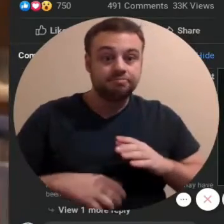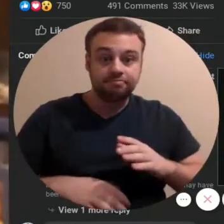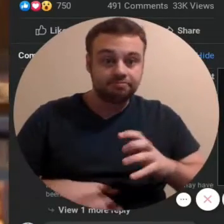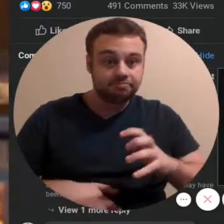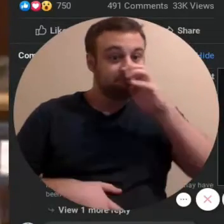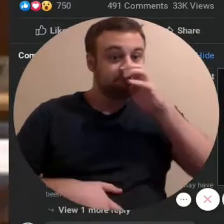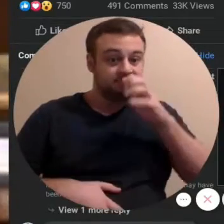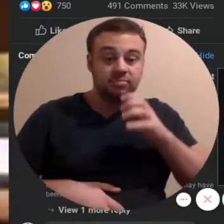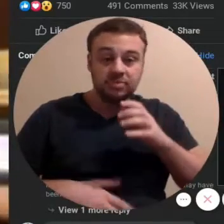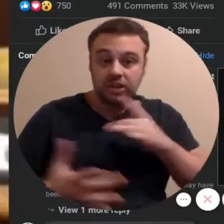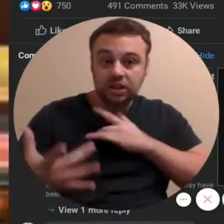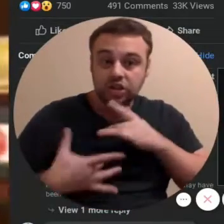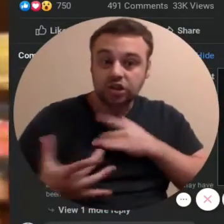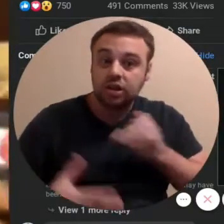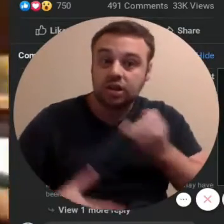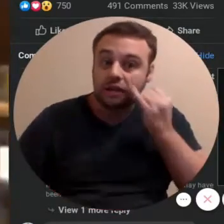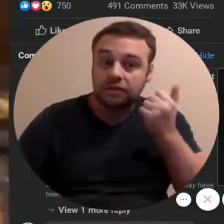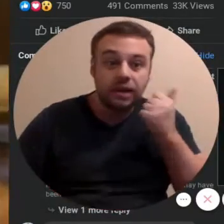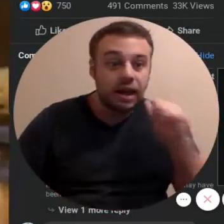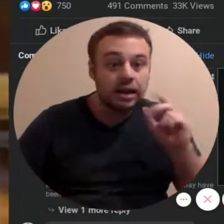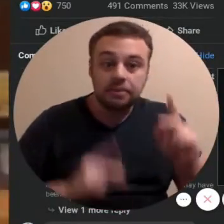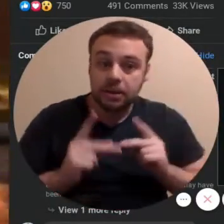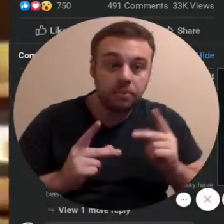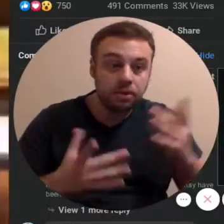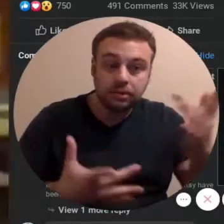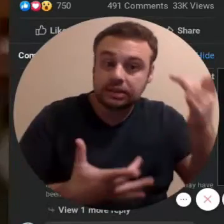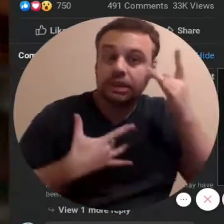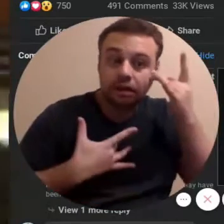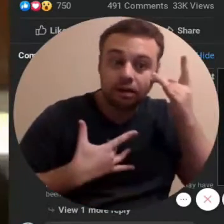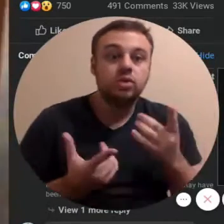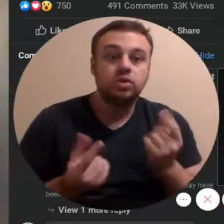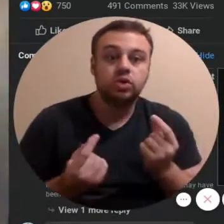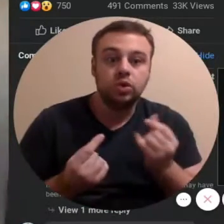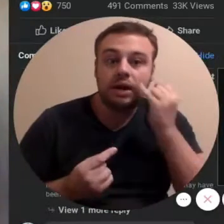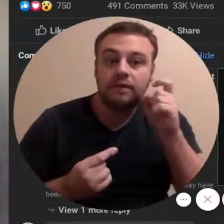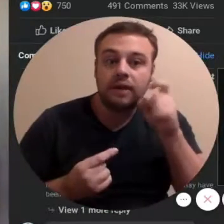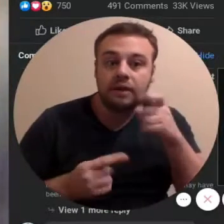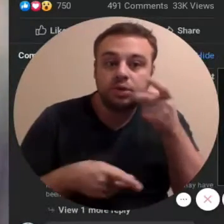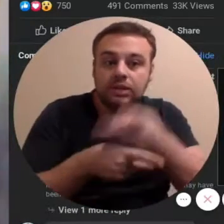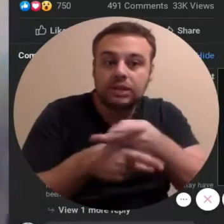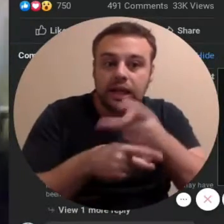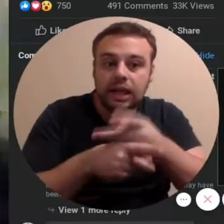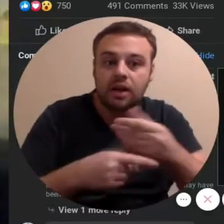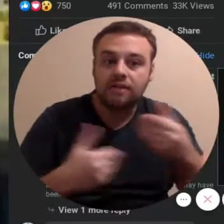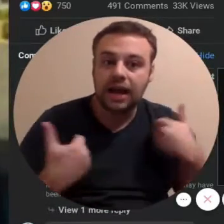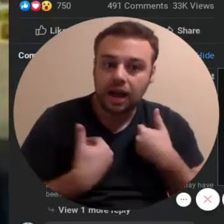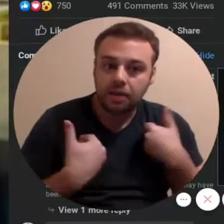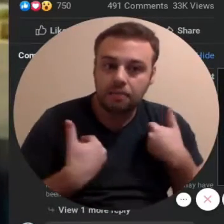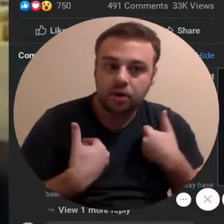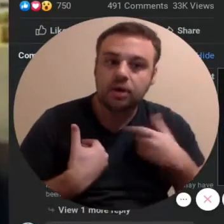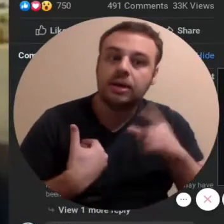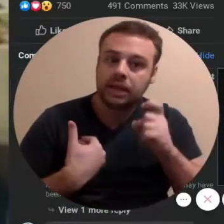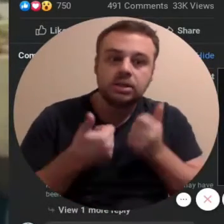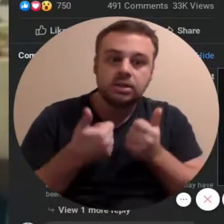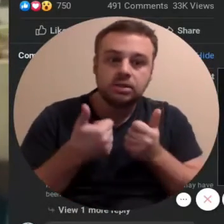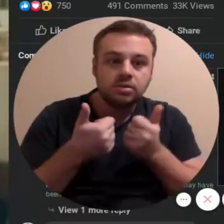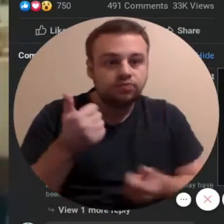got sick- so if our keeper staff got sick, who would take care of those animals? Because our number one priority is to obviously be there for our animals.